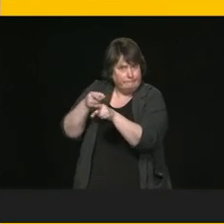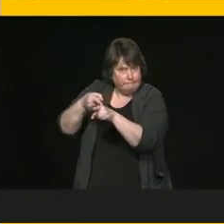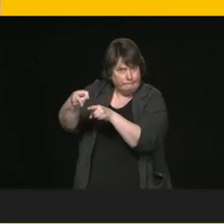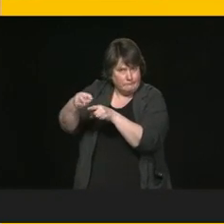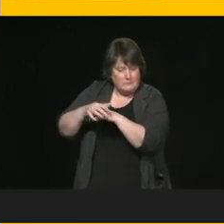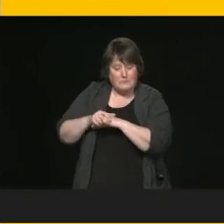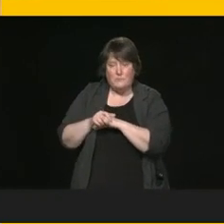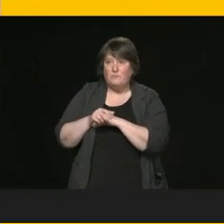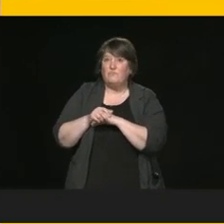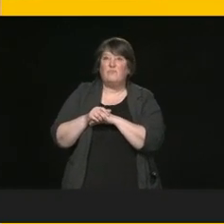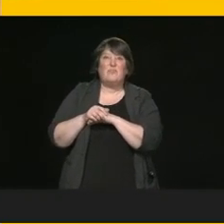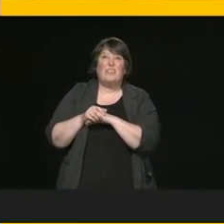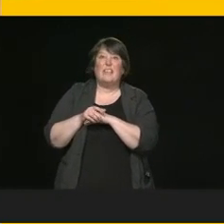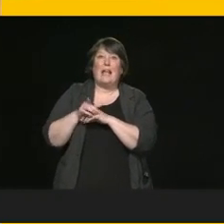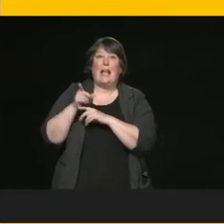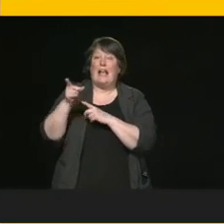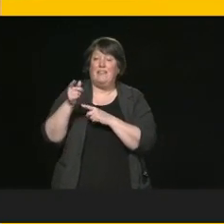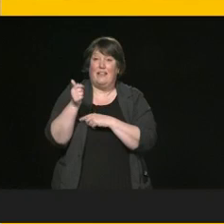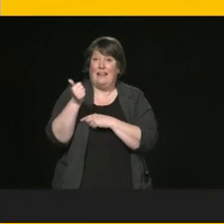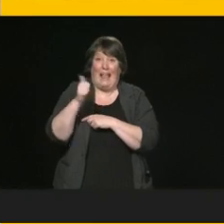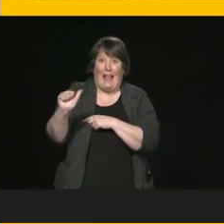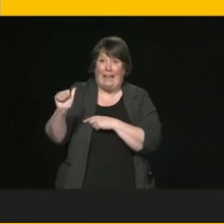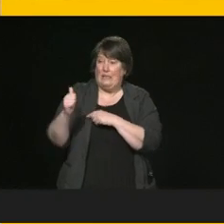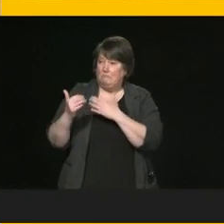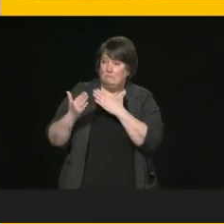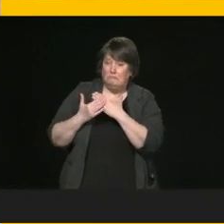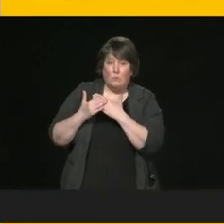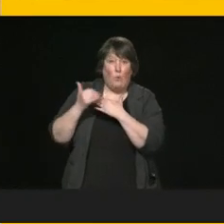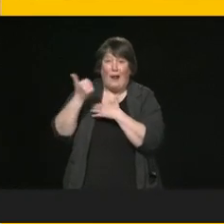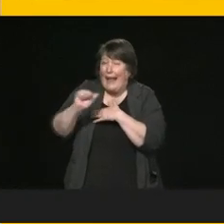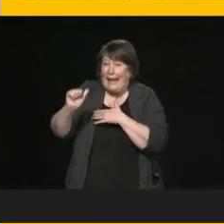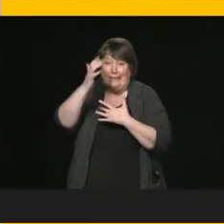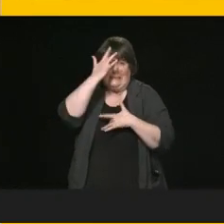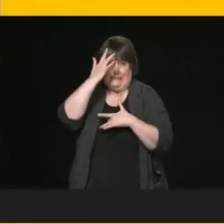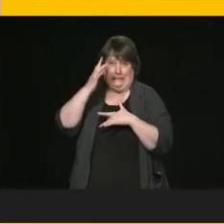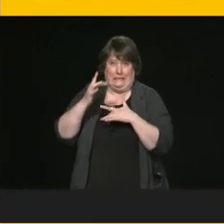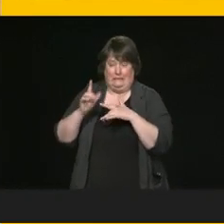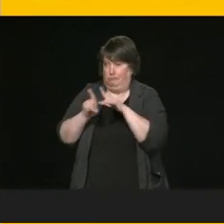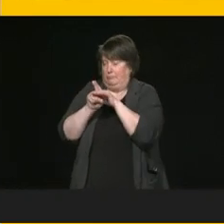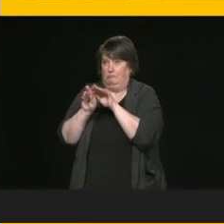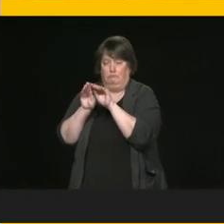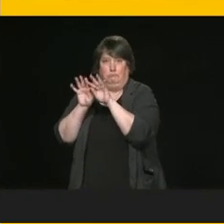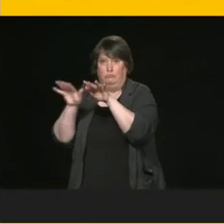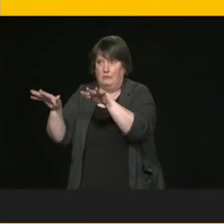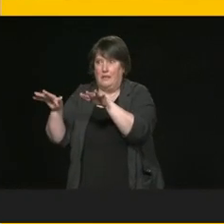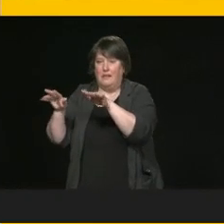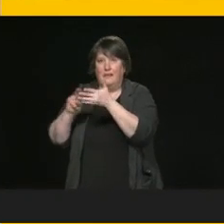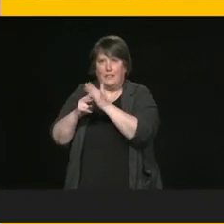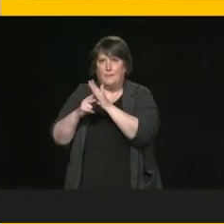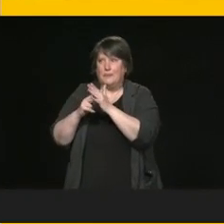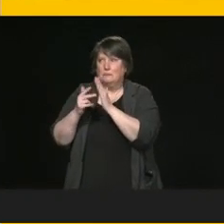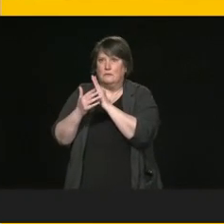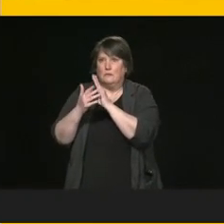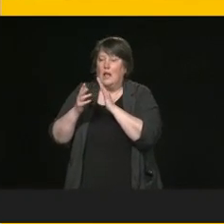ON COVID-19. AND WE KNOW THAT ANY RESPONSE TO